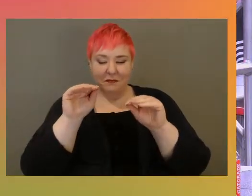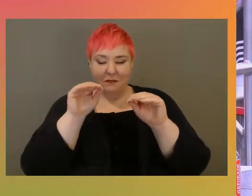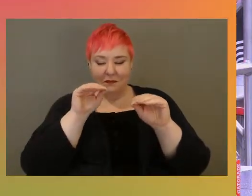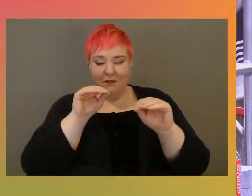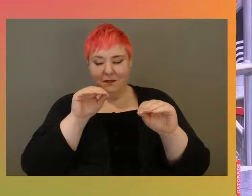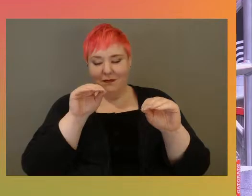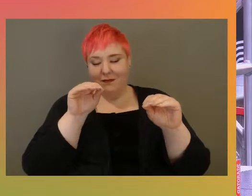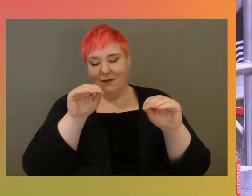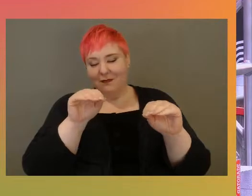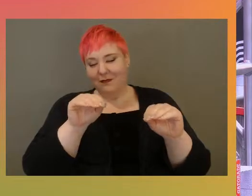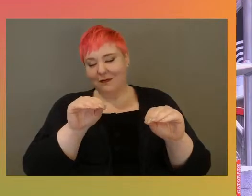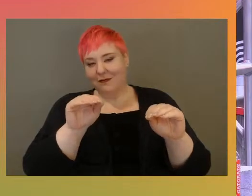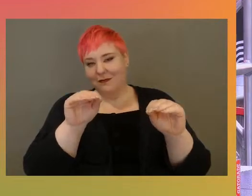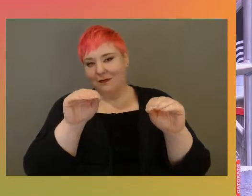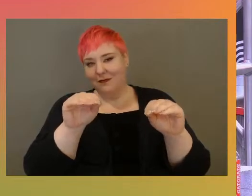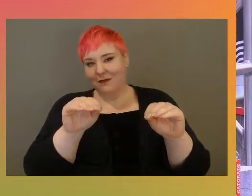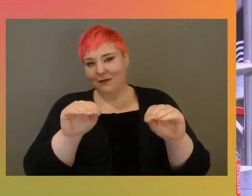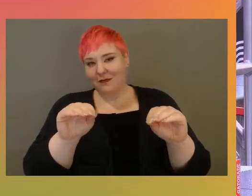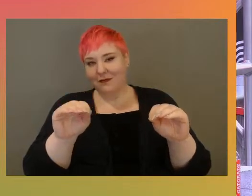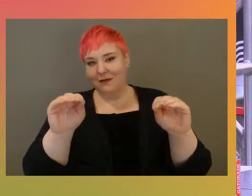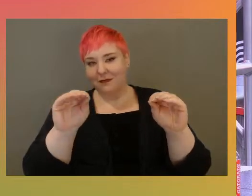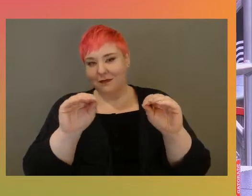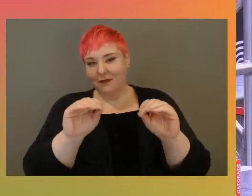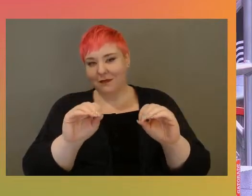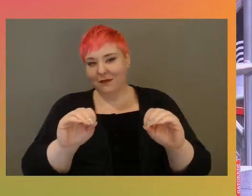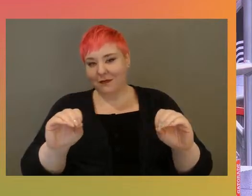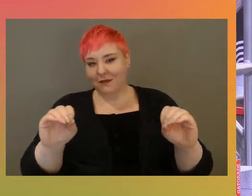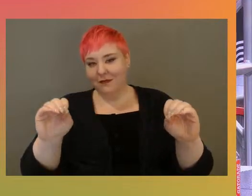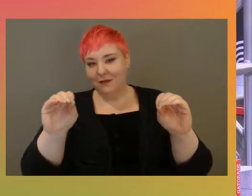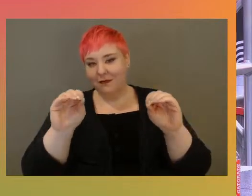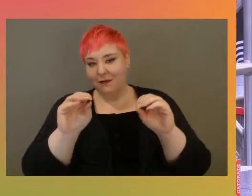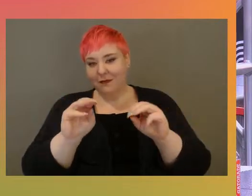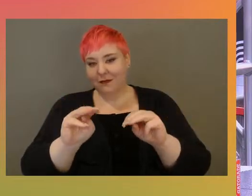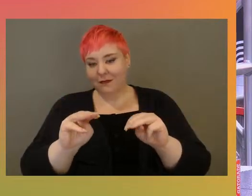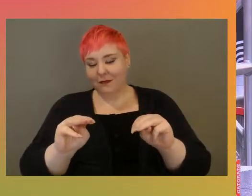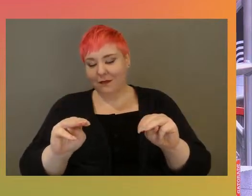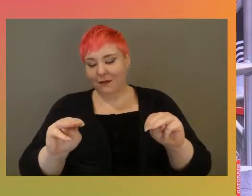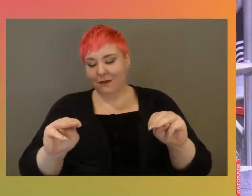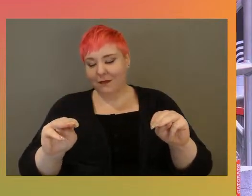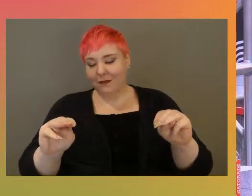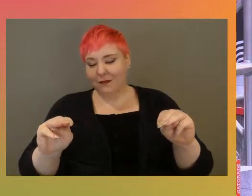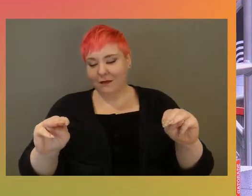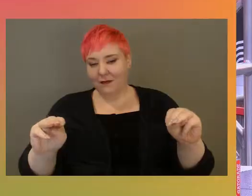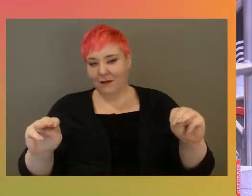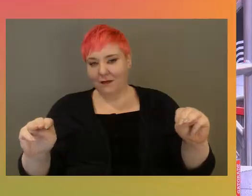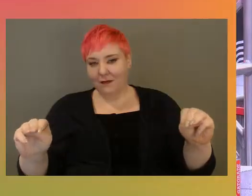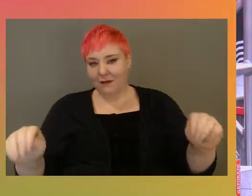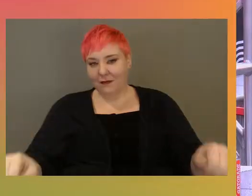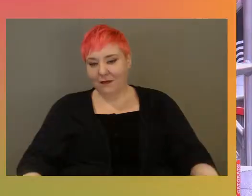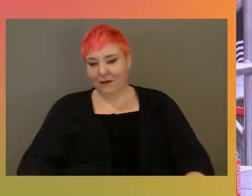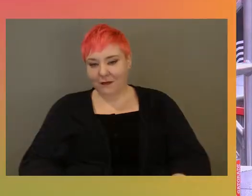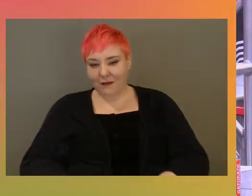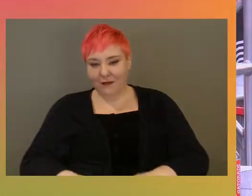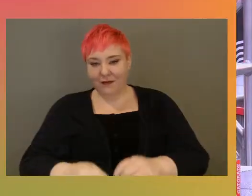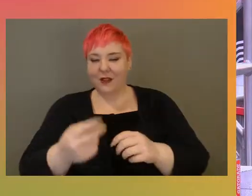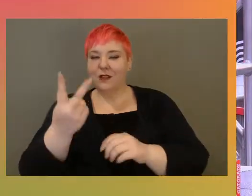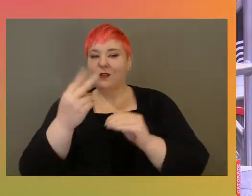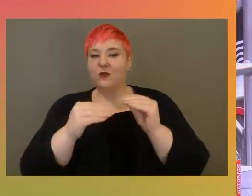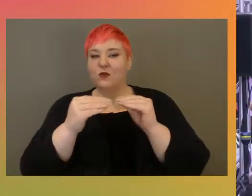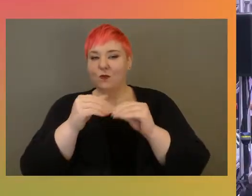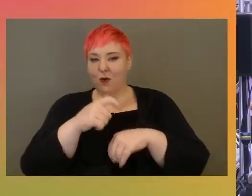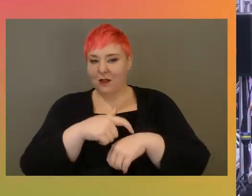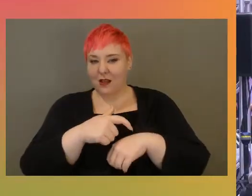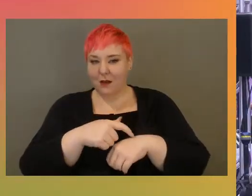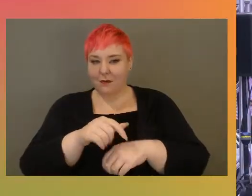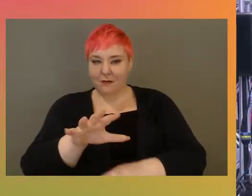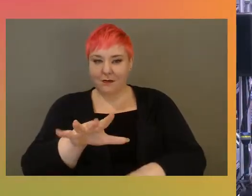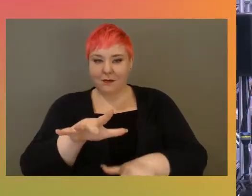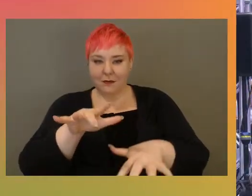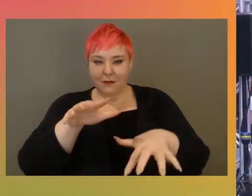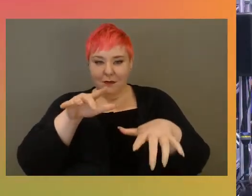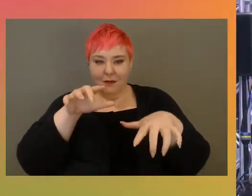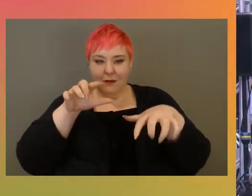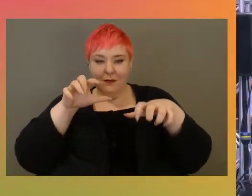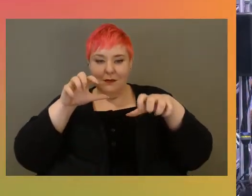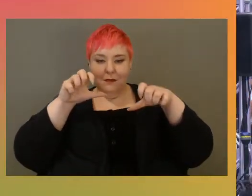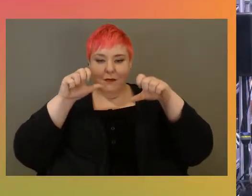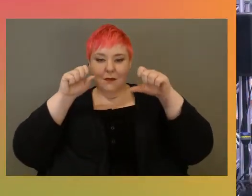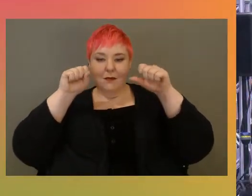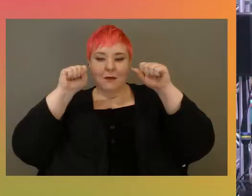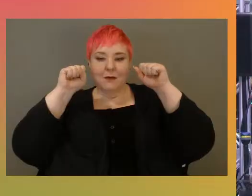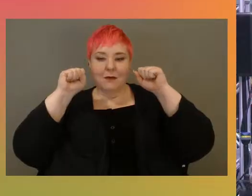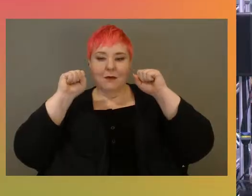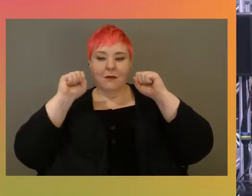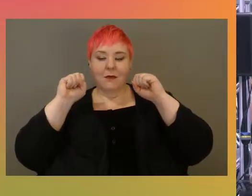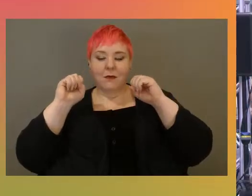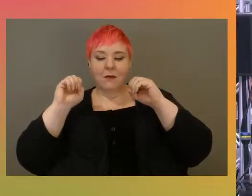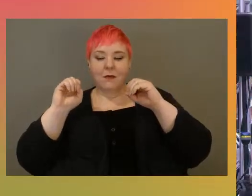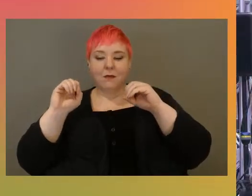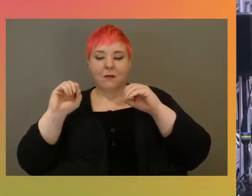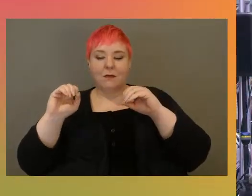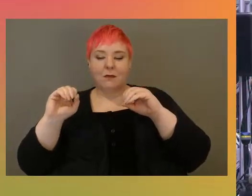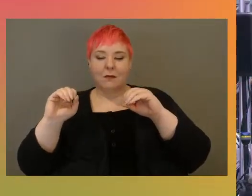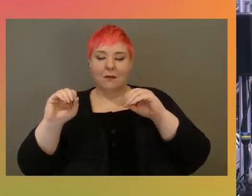AND HAIL. LET'S DO THAT TWO